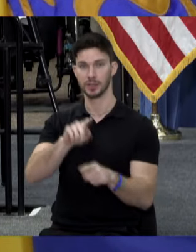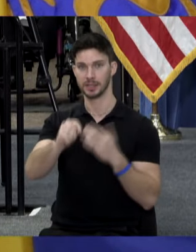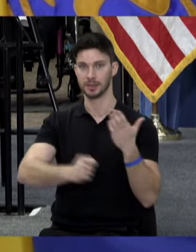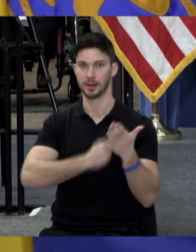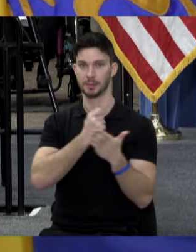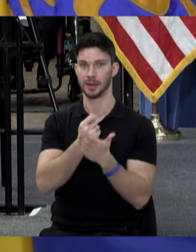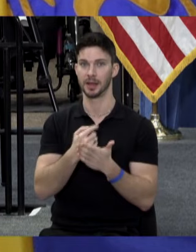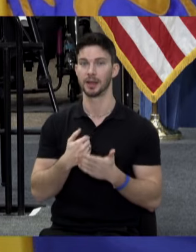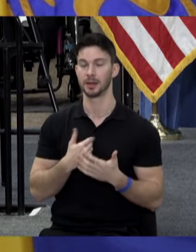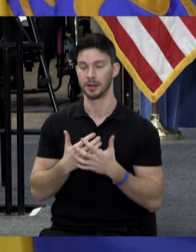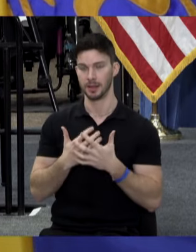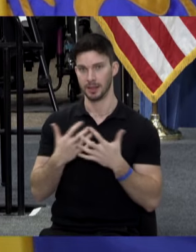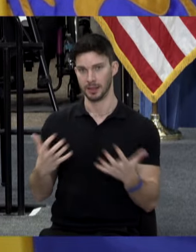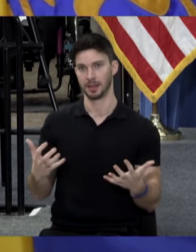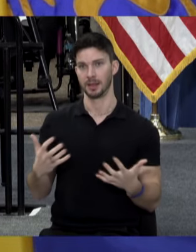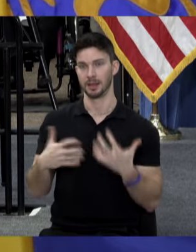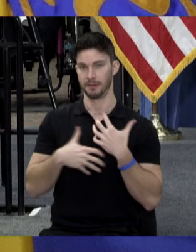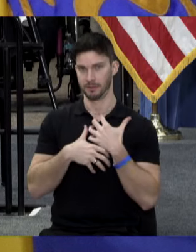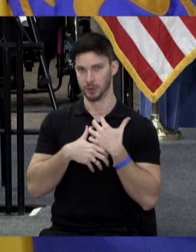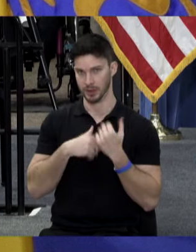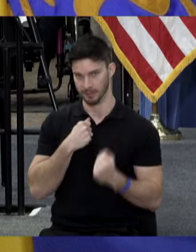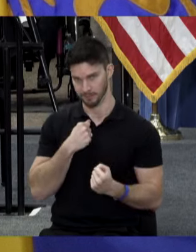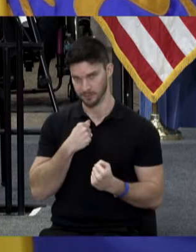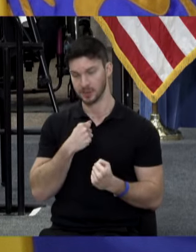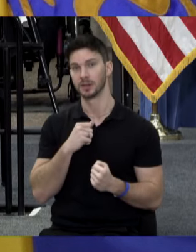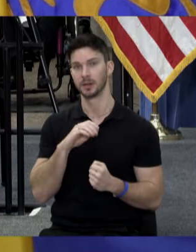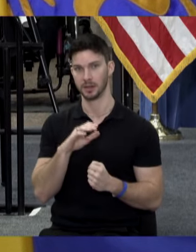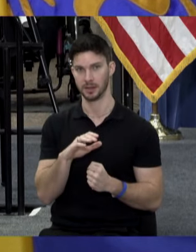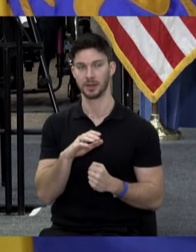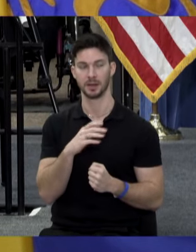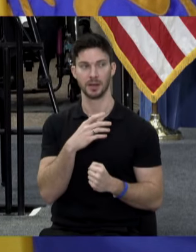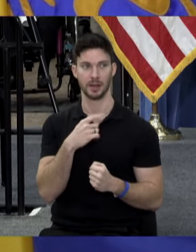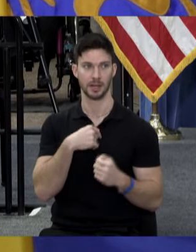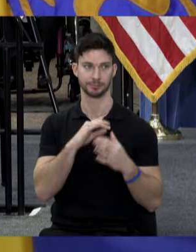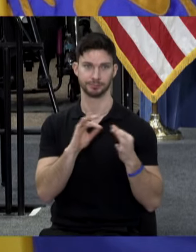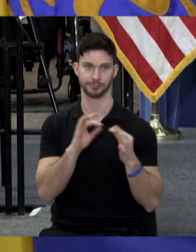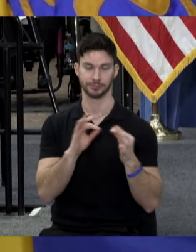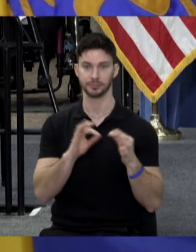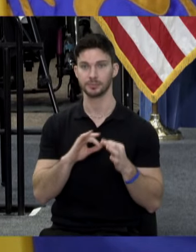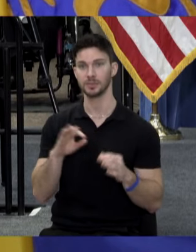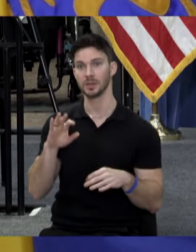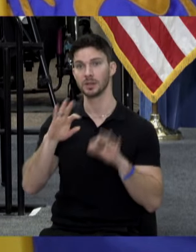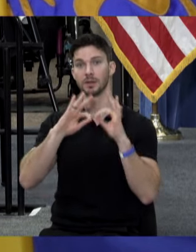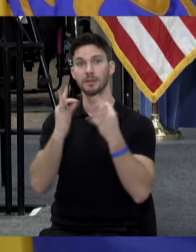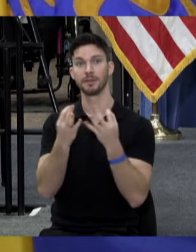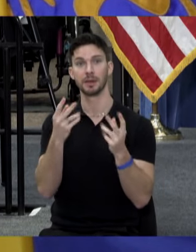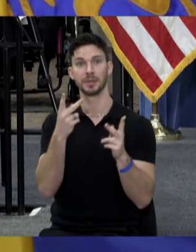of grief. I saw it mentioned in the remarks that family caregivers experienced much higher